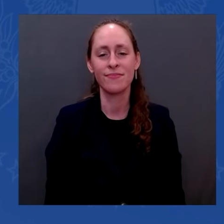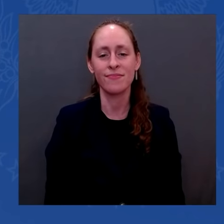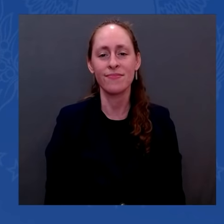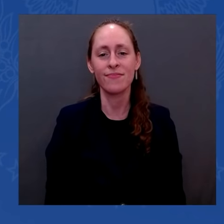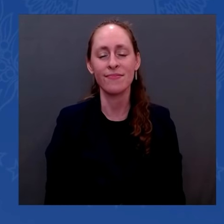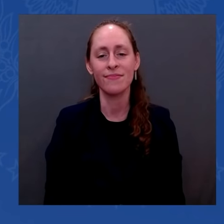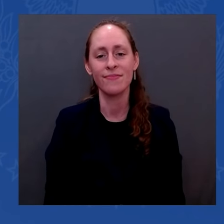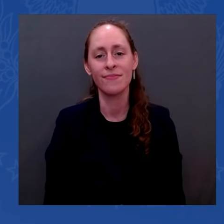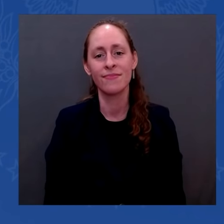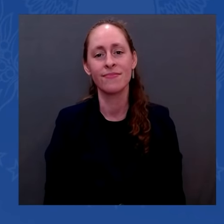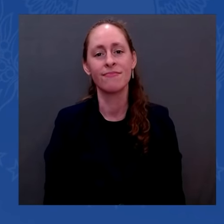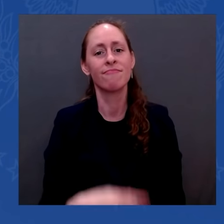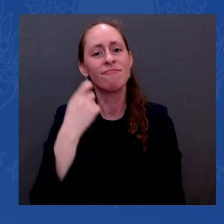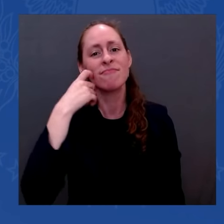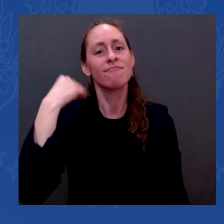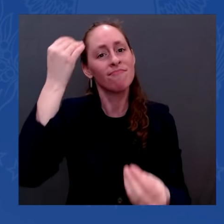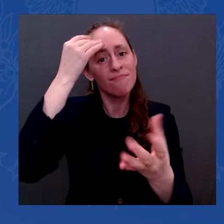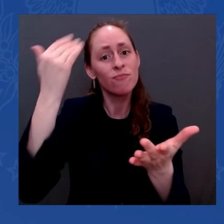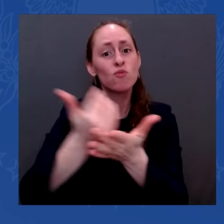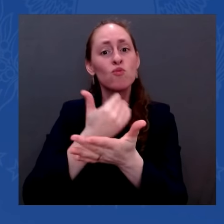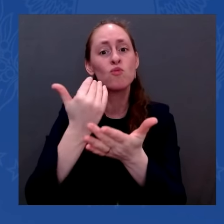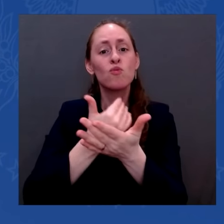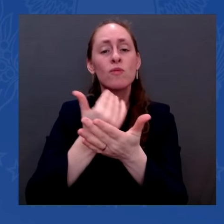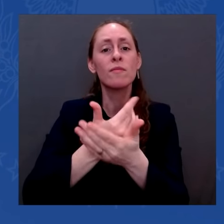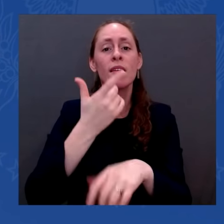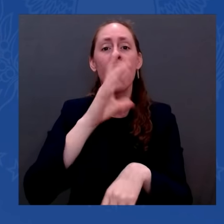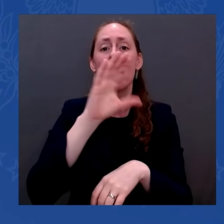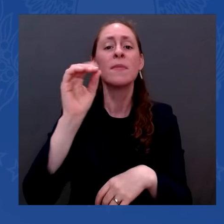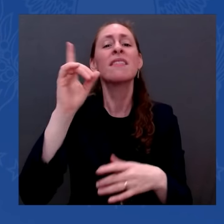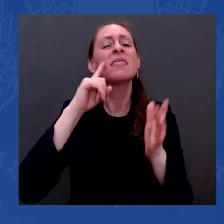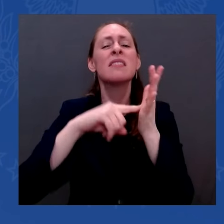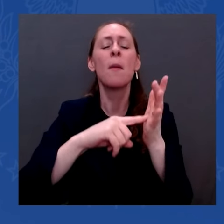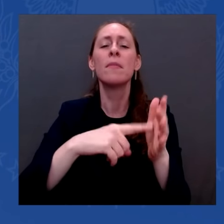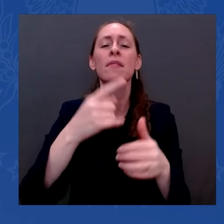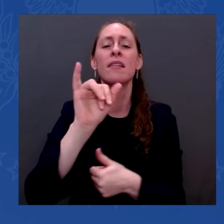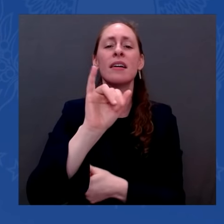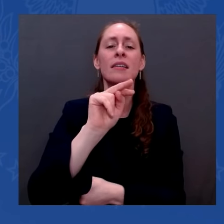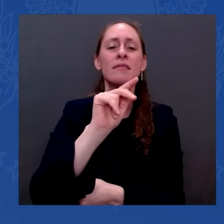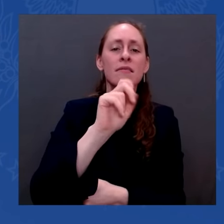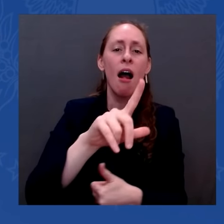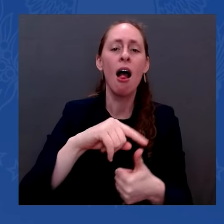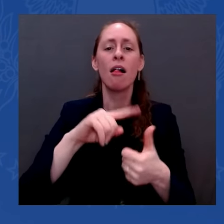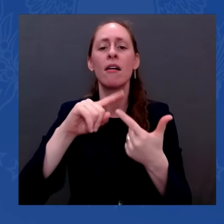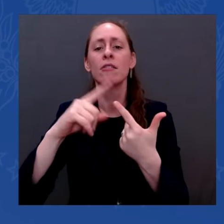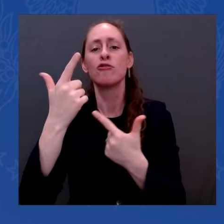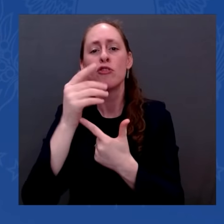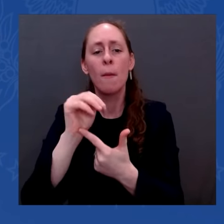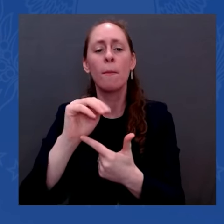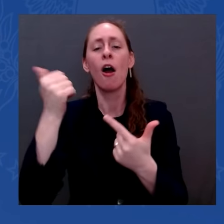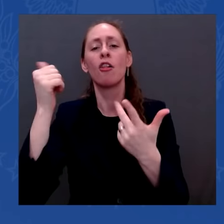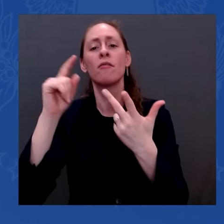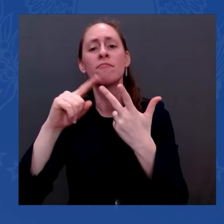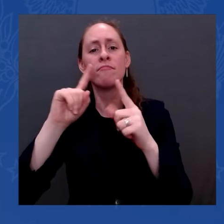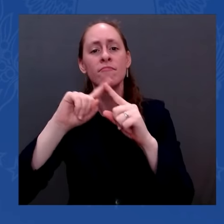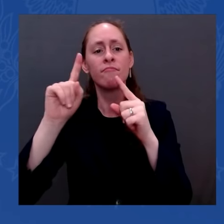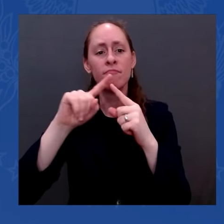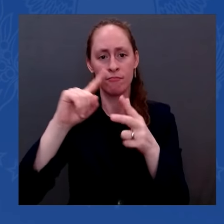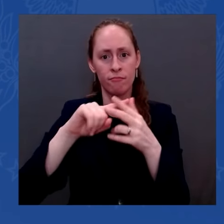and more, building new facilities here in America, investing in American workers and buying American products